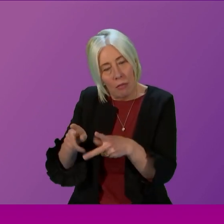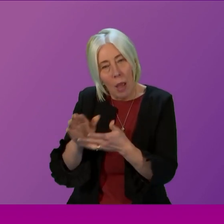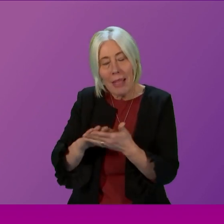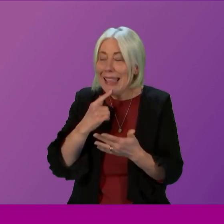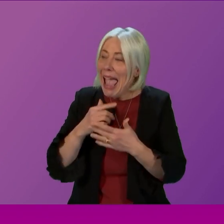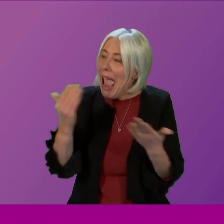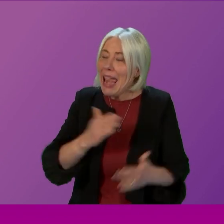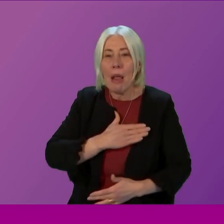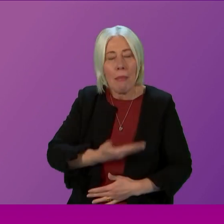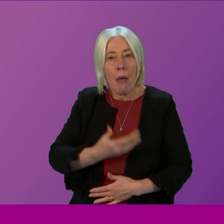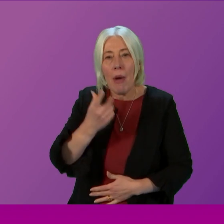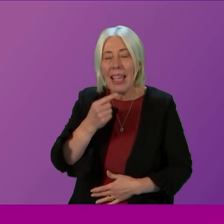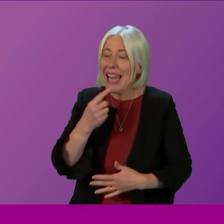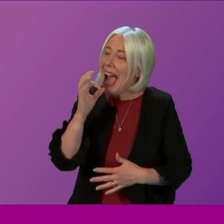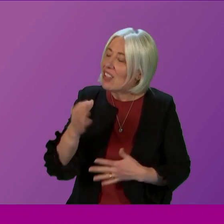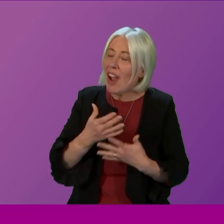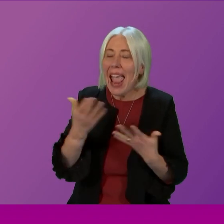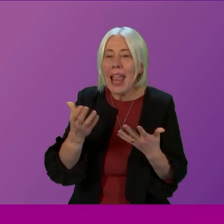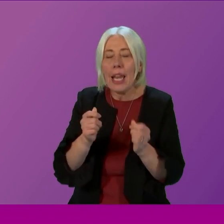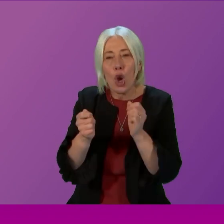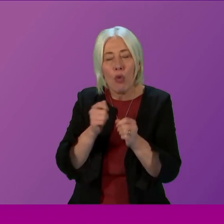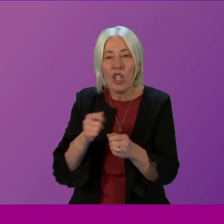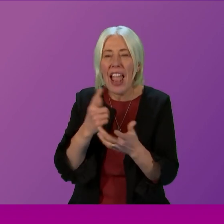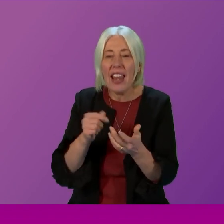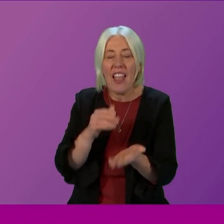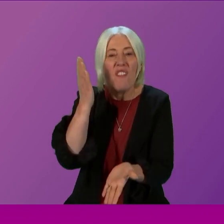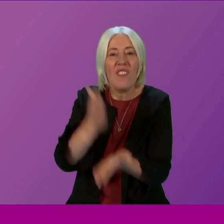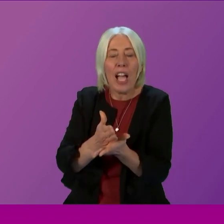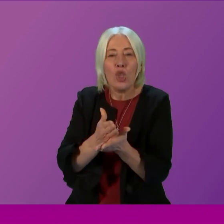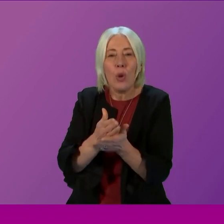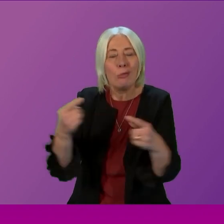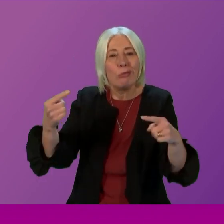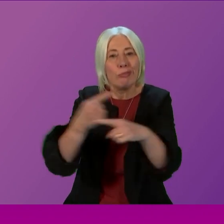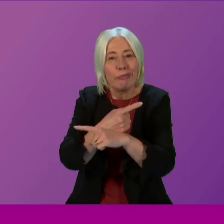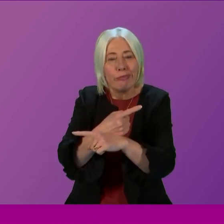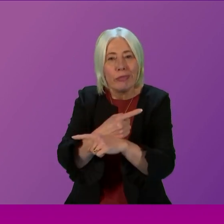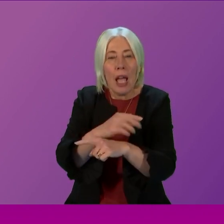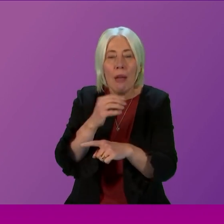to request a correction to any factual inaccuracy that may have been contained in a contribution